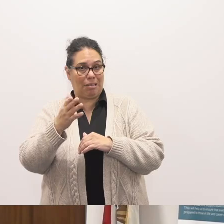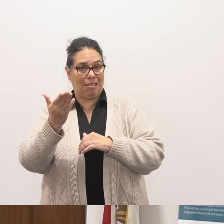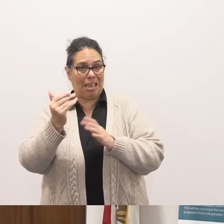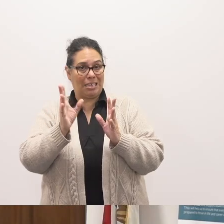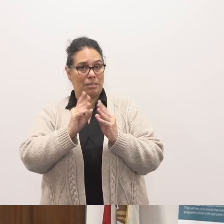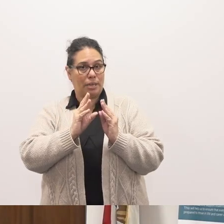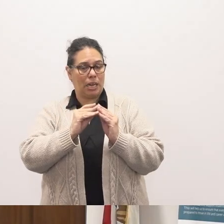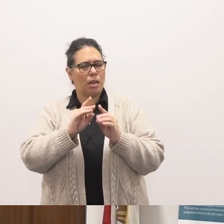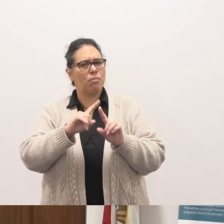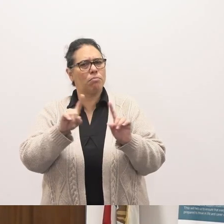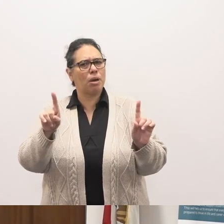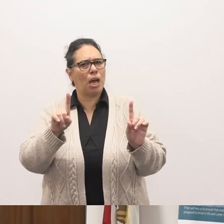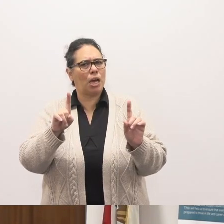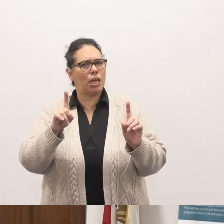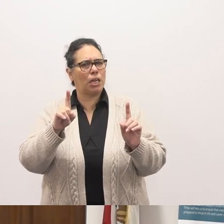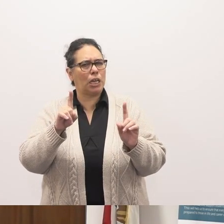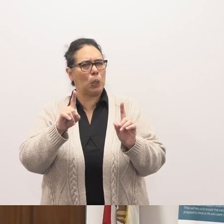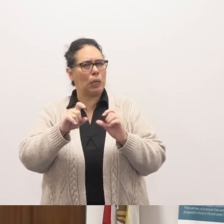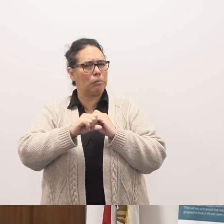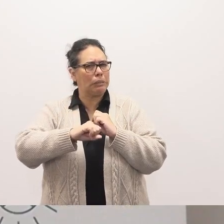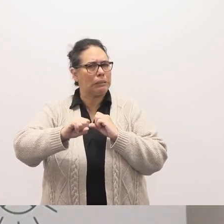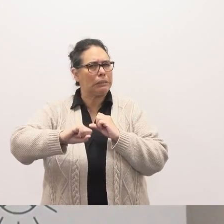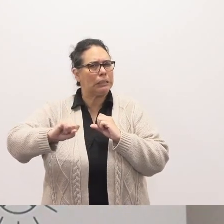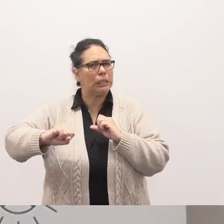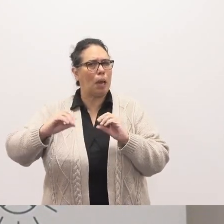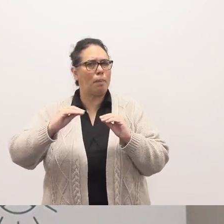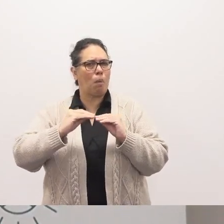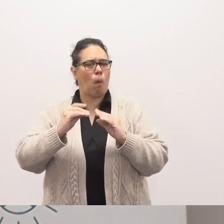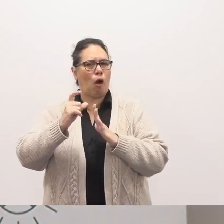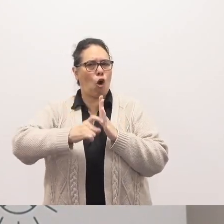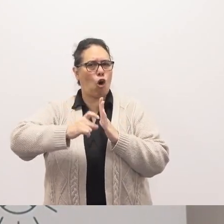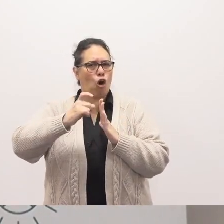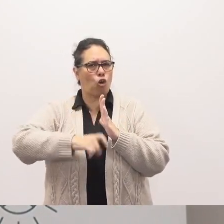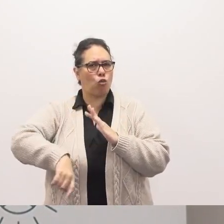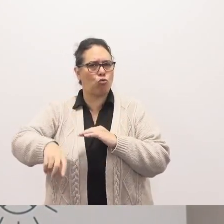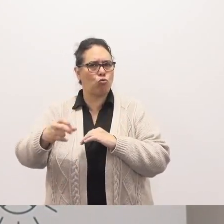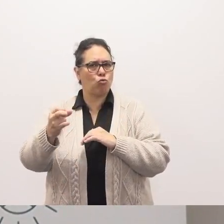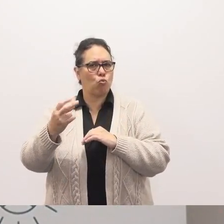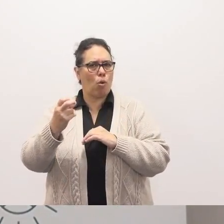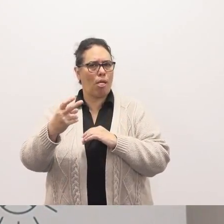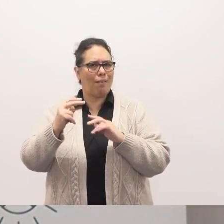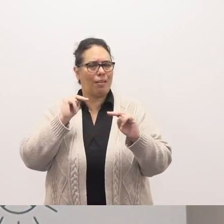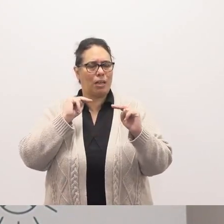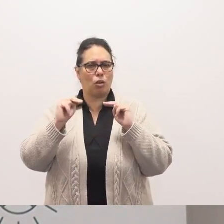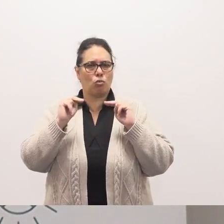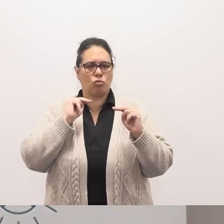but just if you can elaborate a little bit more on Article 12 on negotiations,